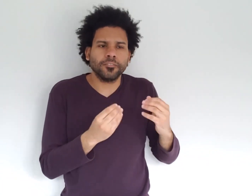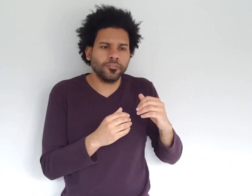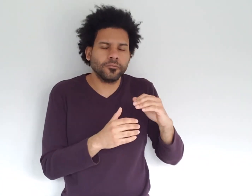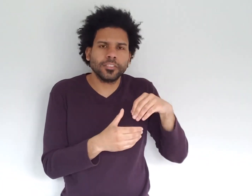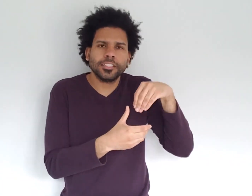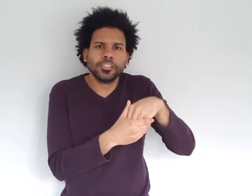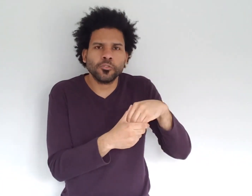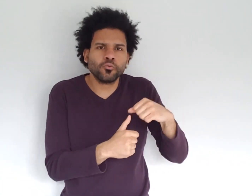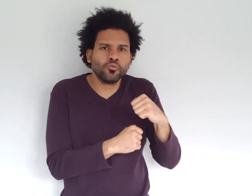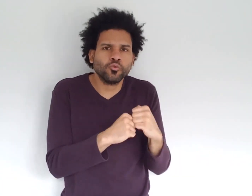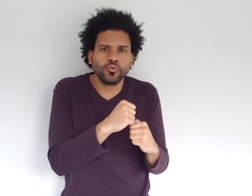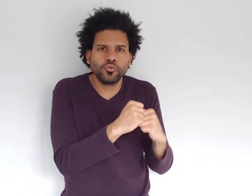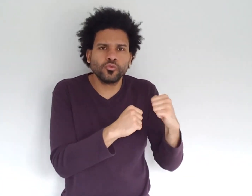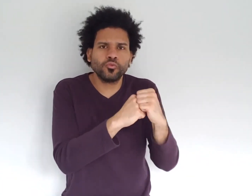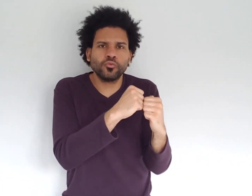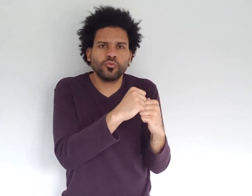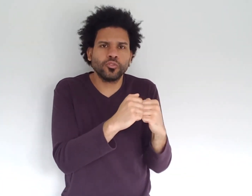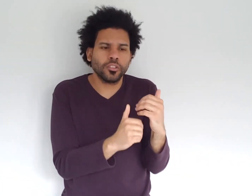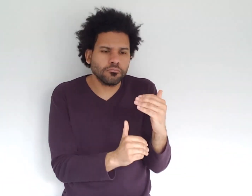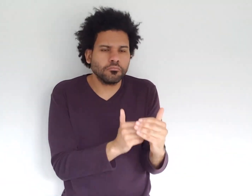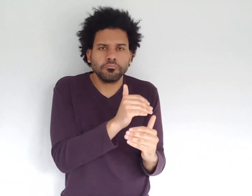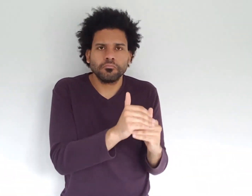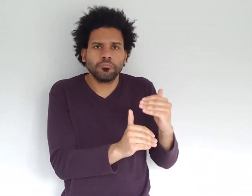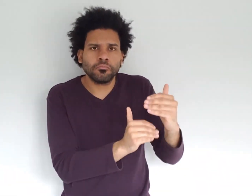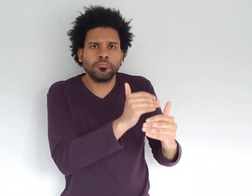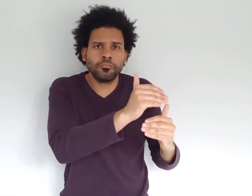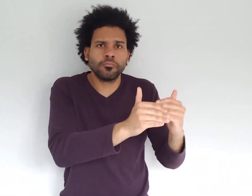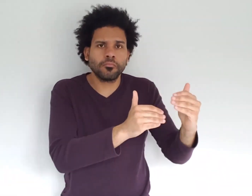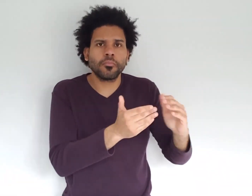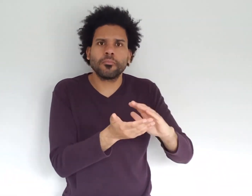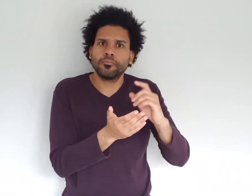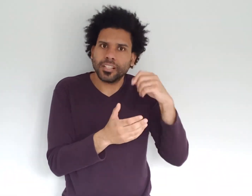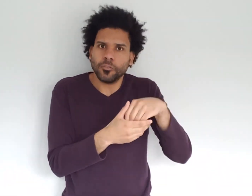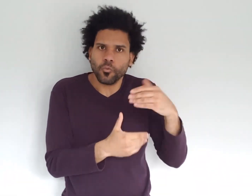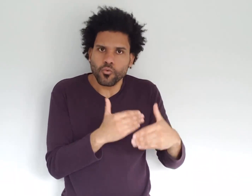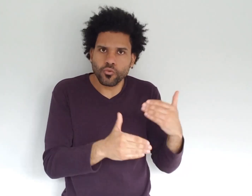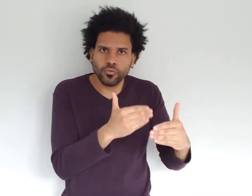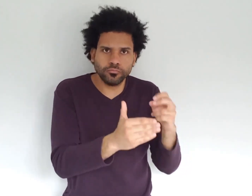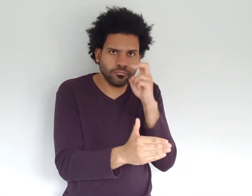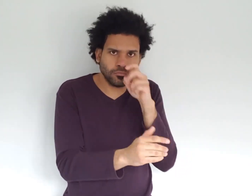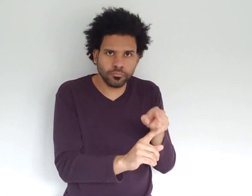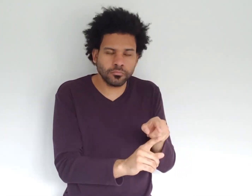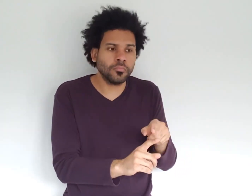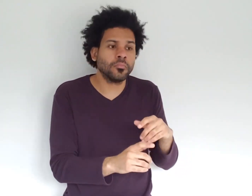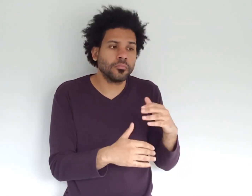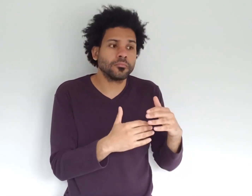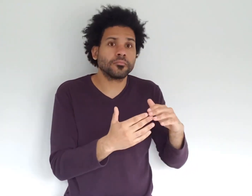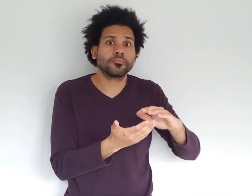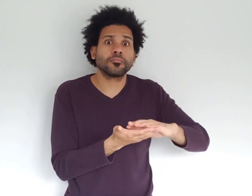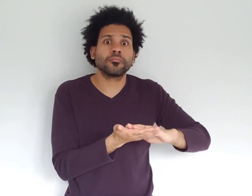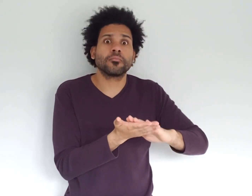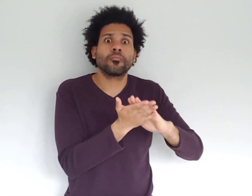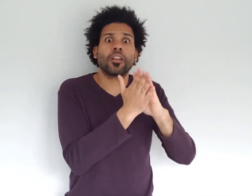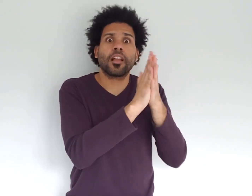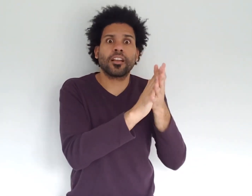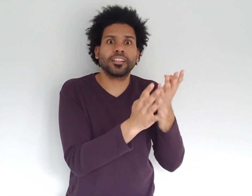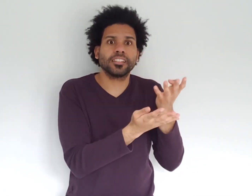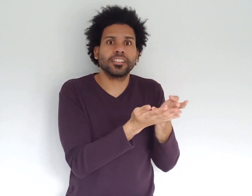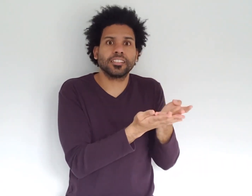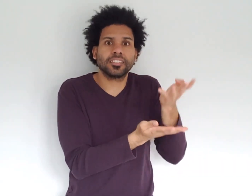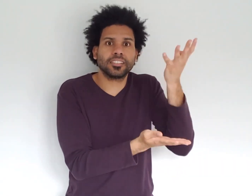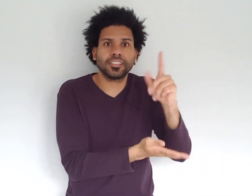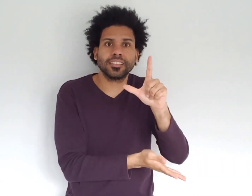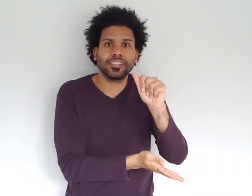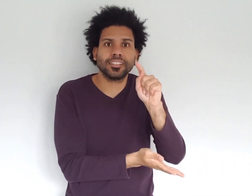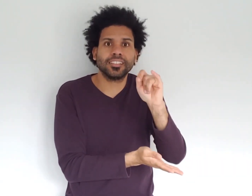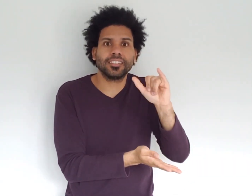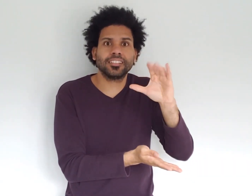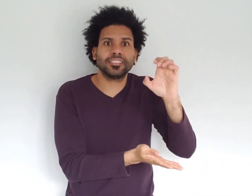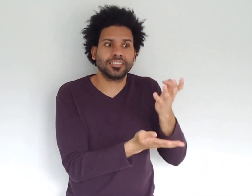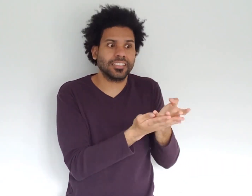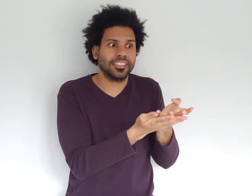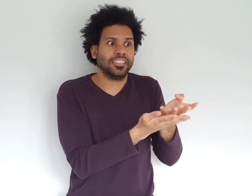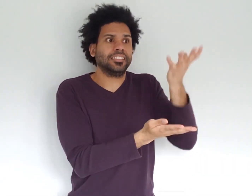An inner structure of chemical composition in strict order (crystalline shape) builds up to generate a crystal lattice.